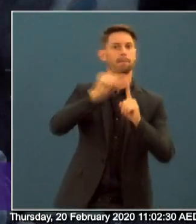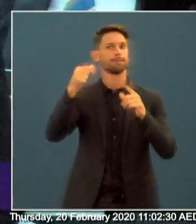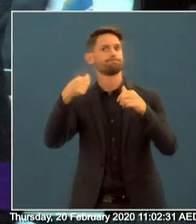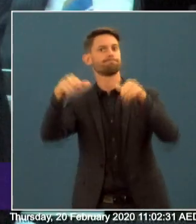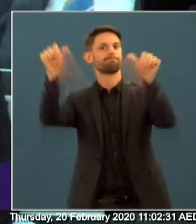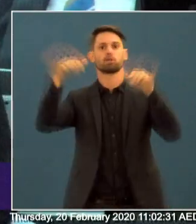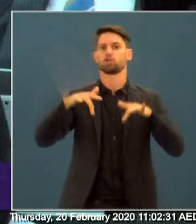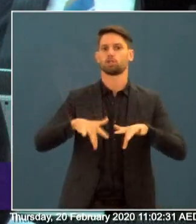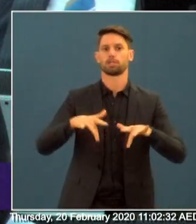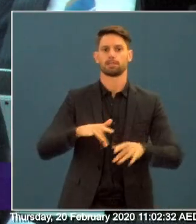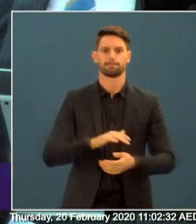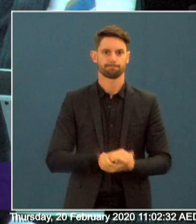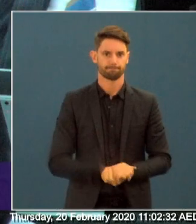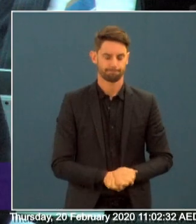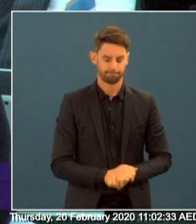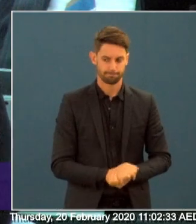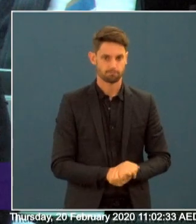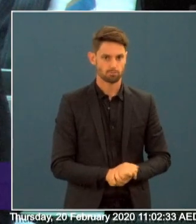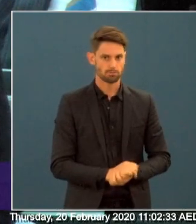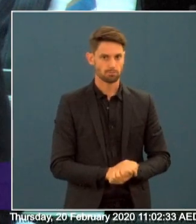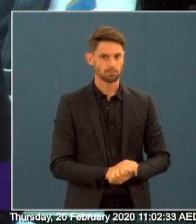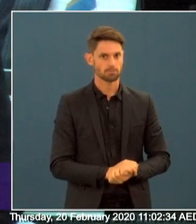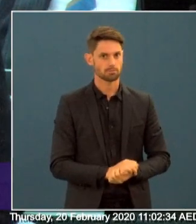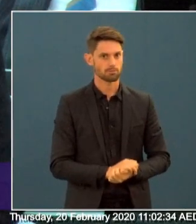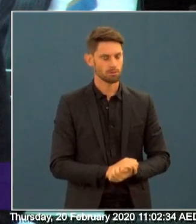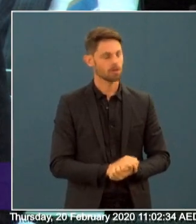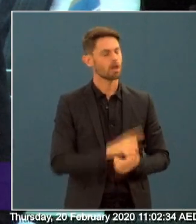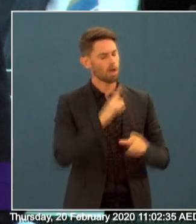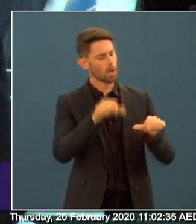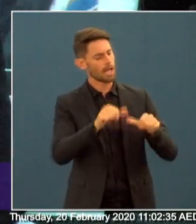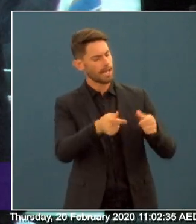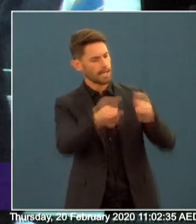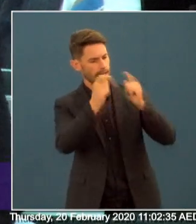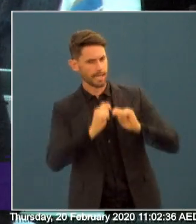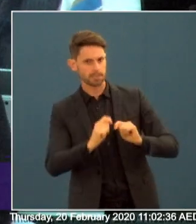So next you deal with where intellectual disability and autism can coexist.